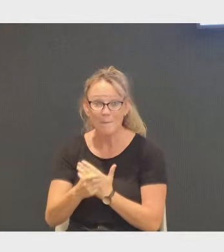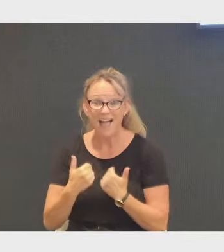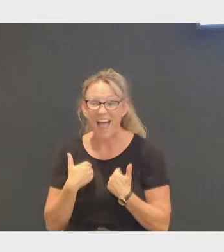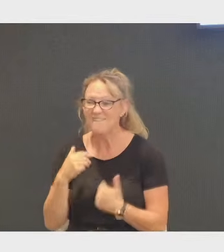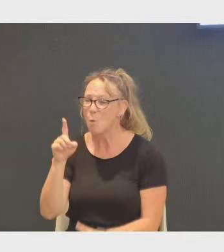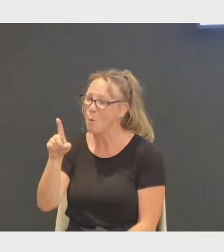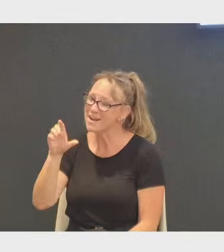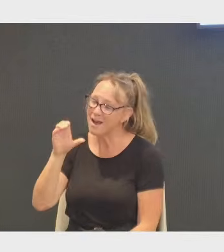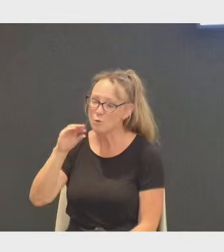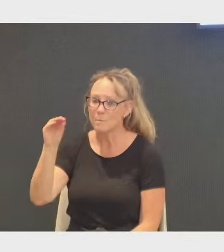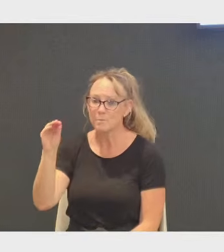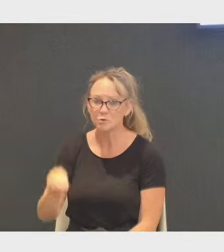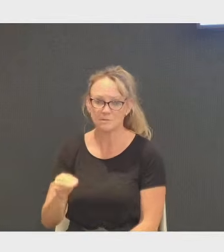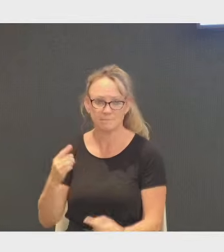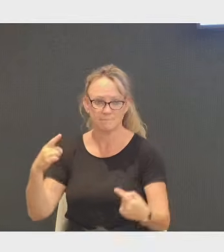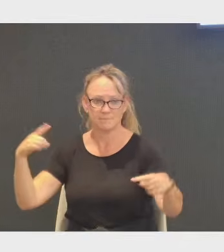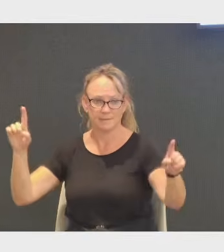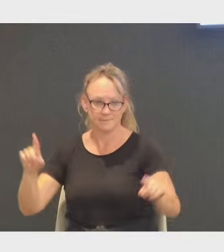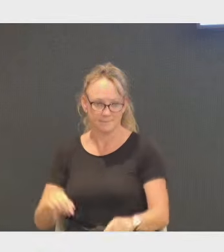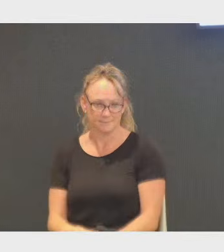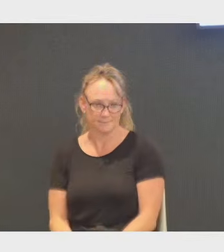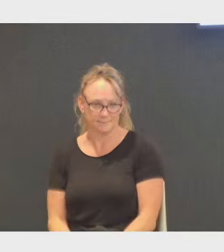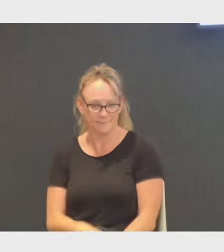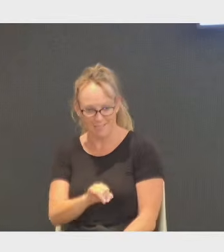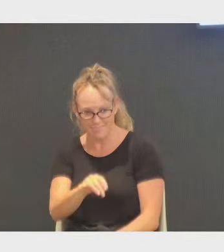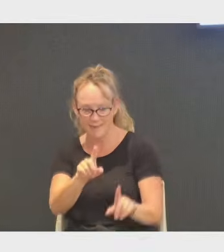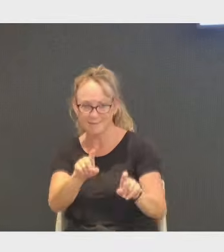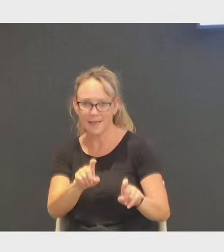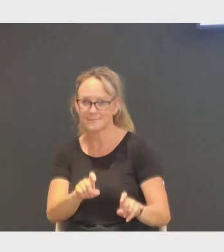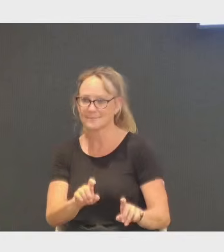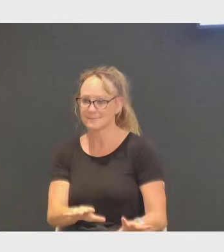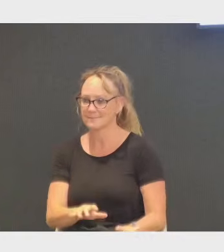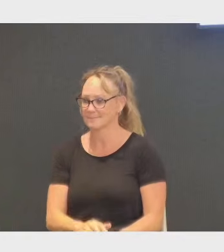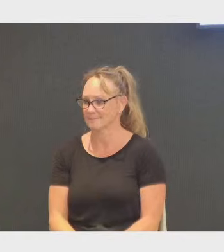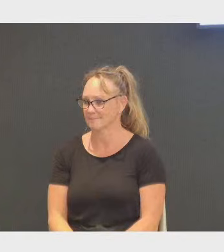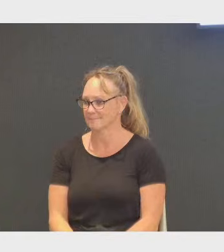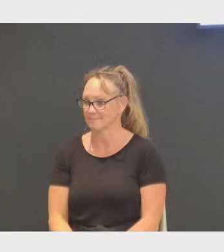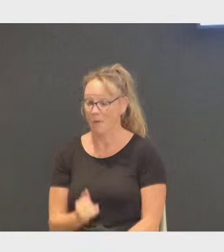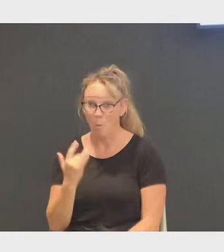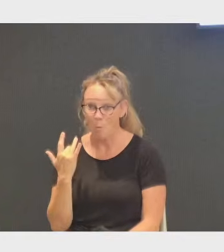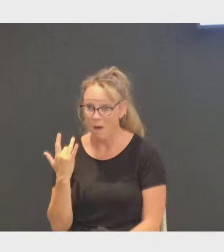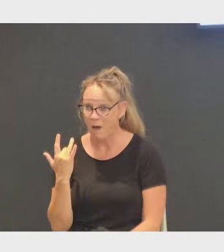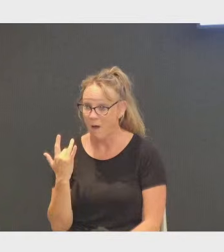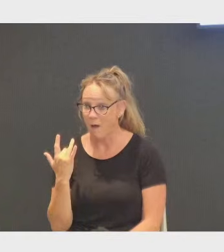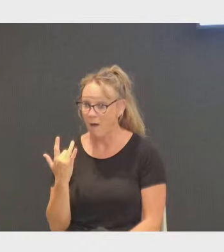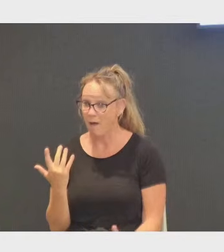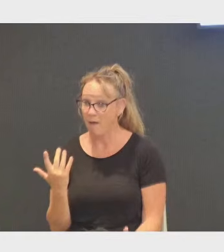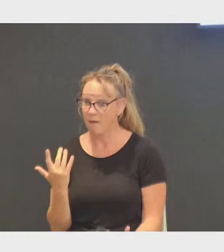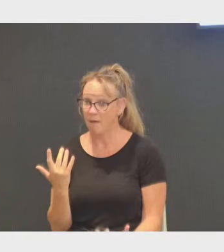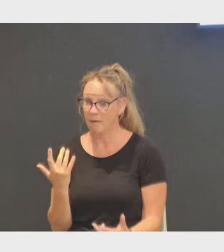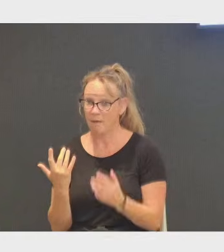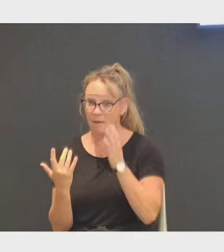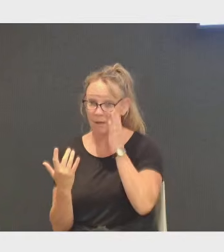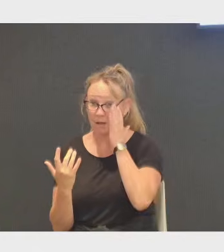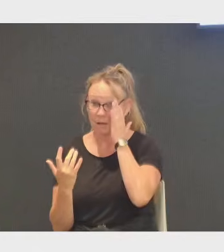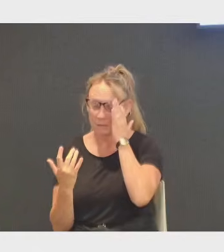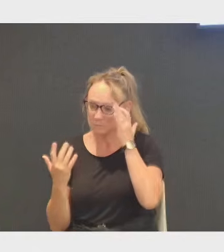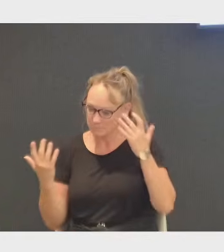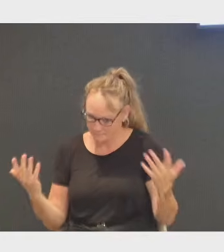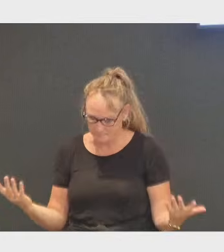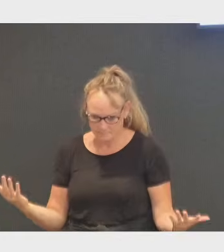success rate on that test mostly because a large sport in large support due to the services that